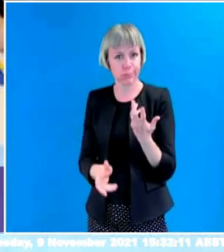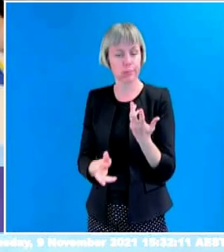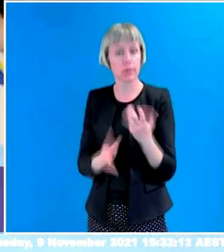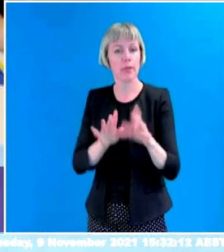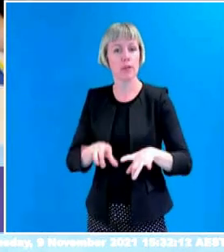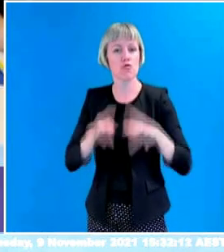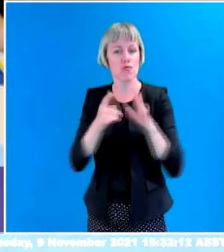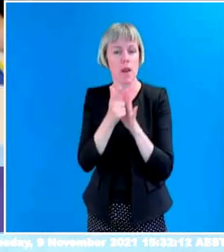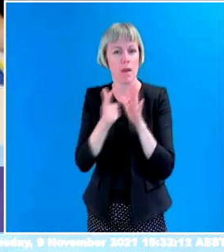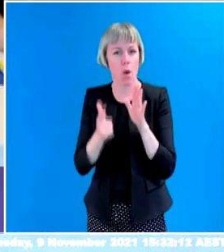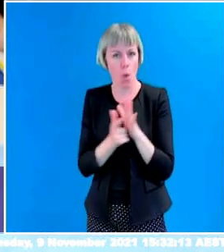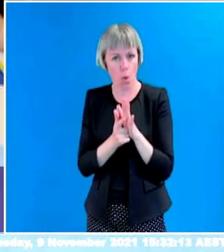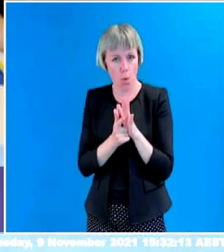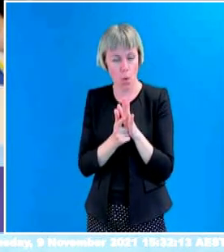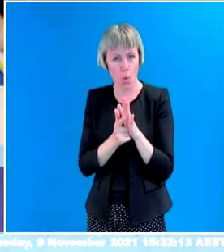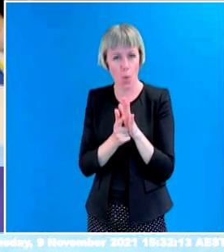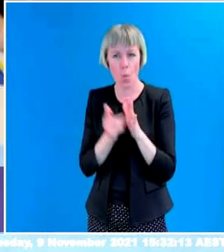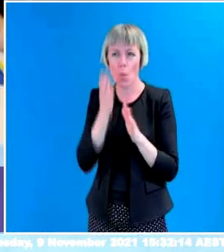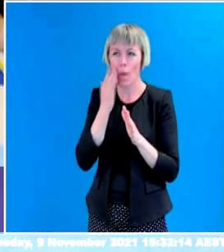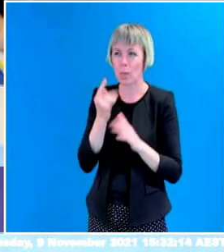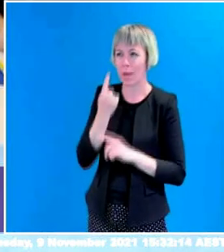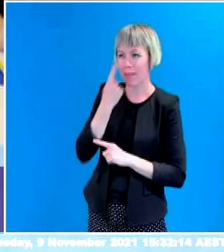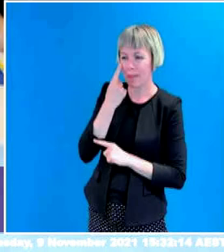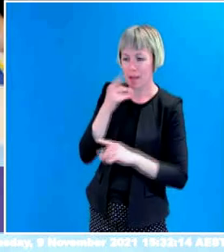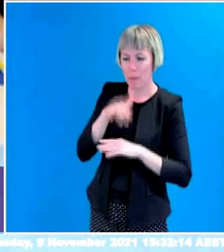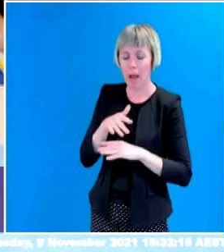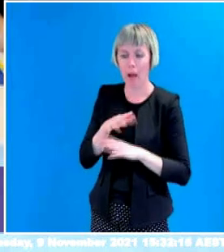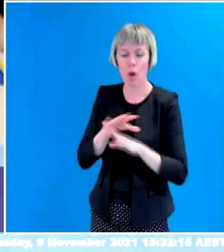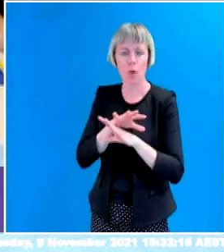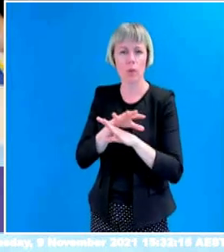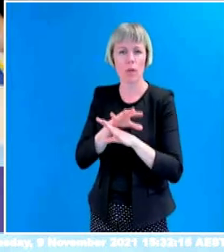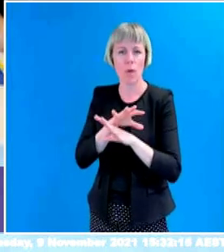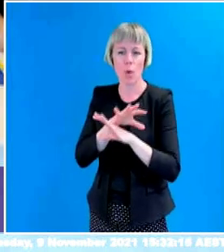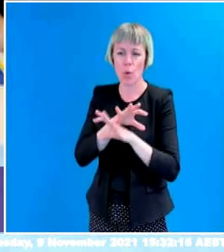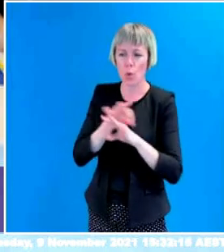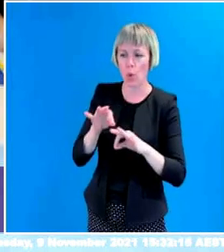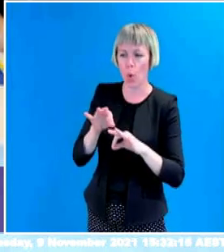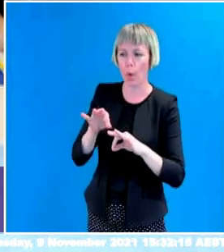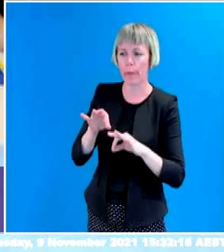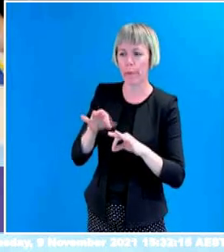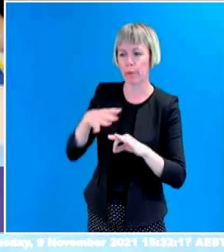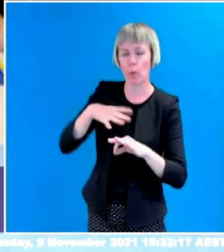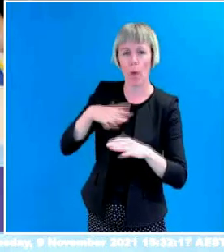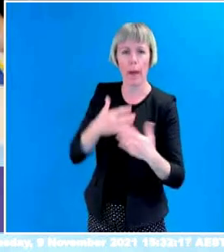concepts of disproportionality or undue burden. Do you accept that?